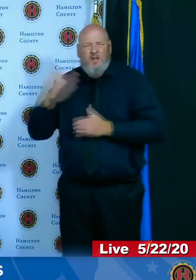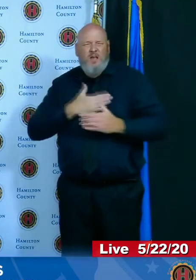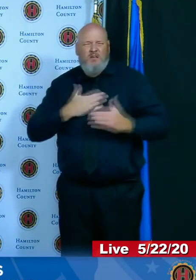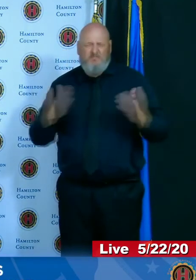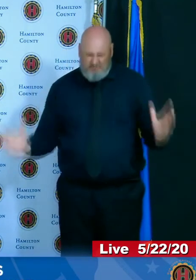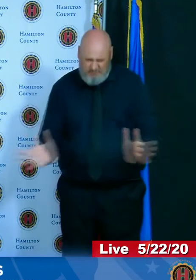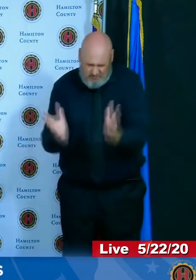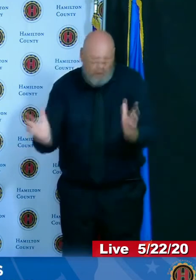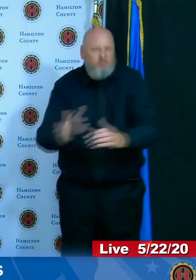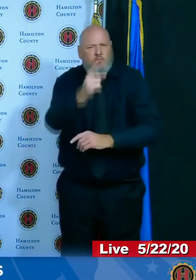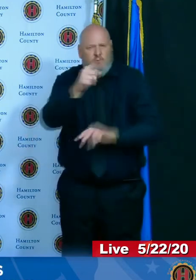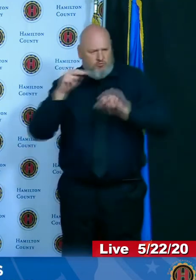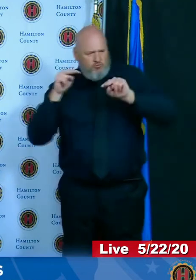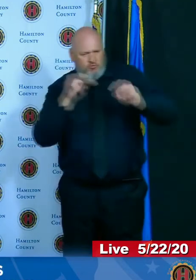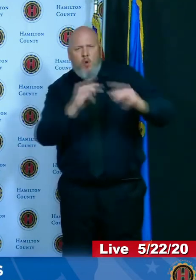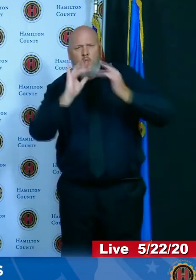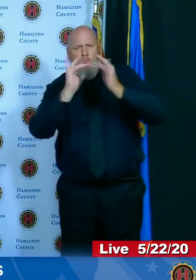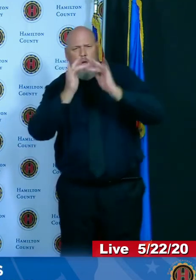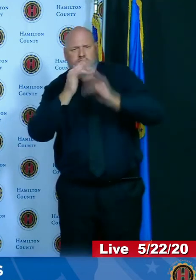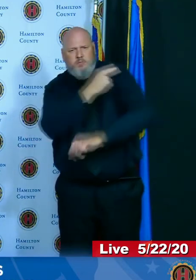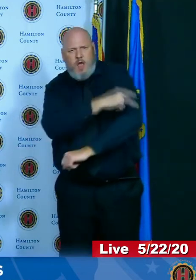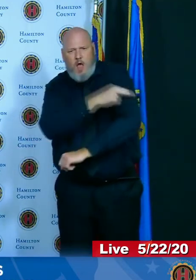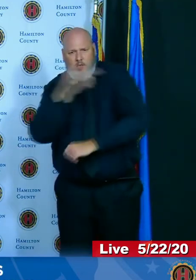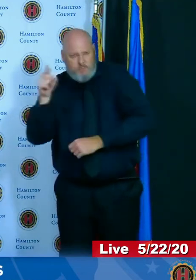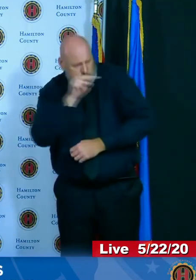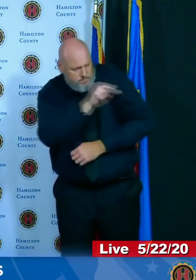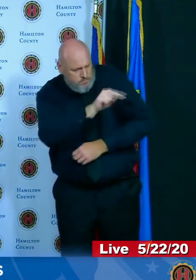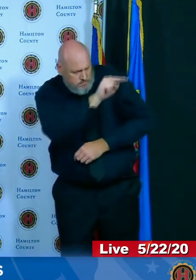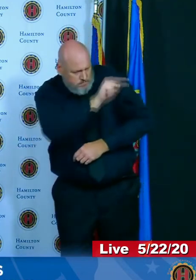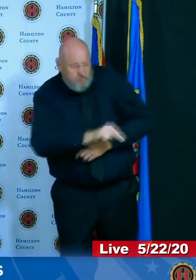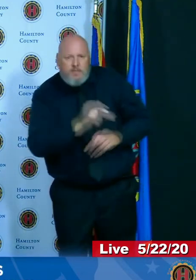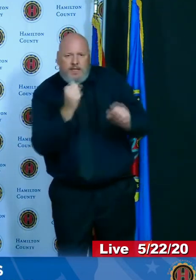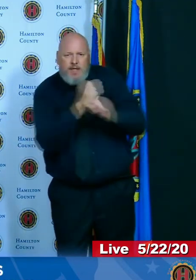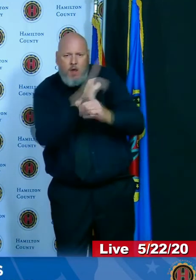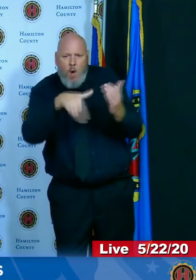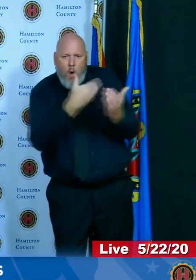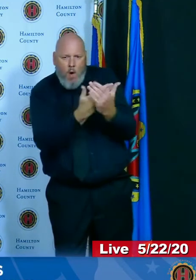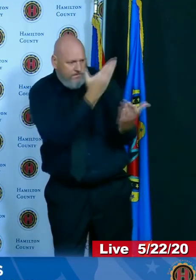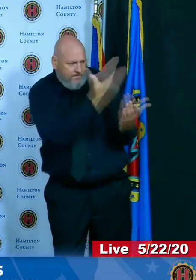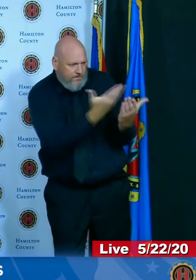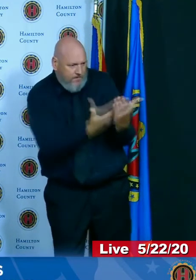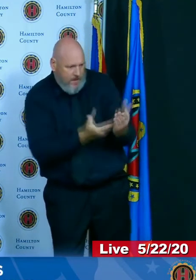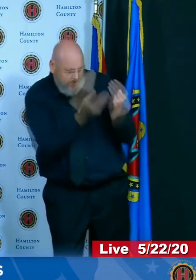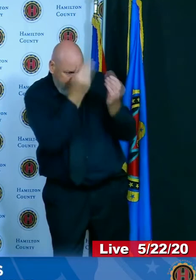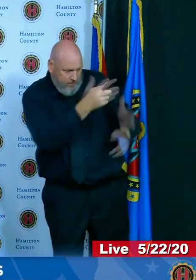have made in the past relative to hospitals in general hospitals are safe